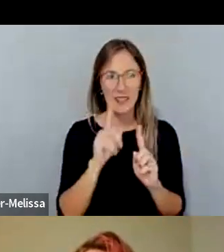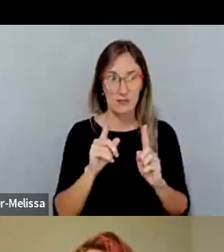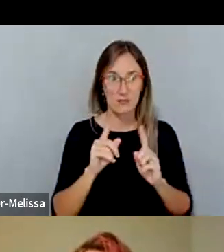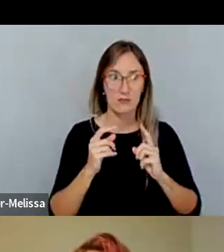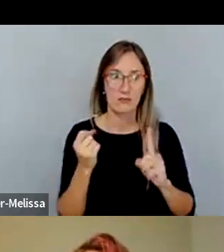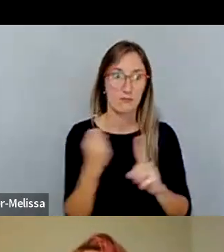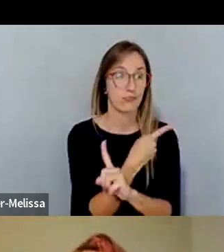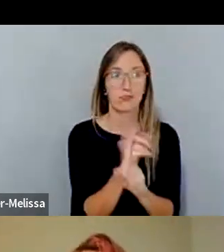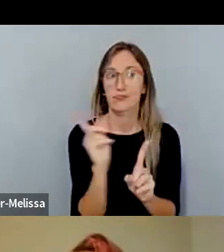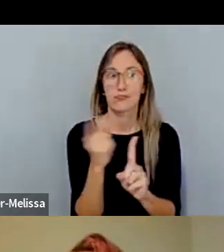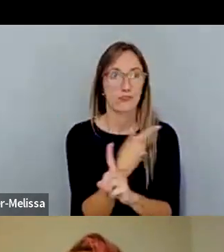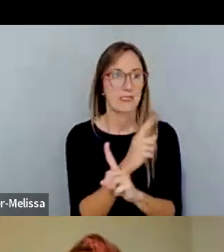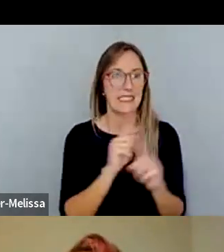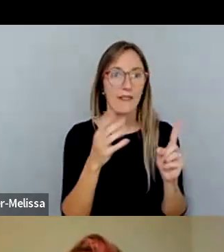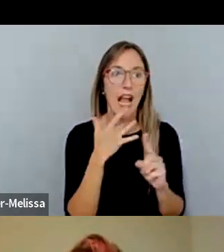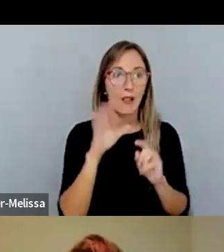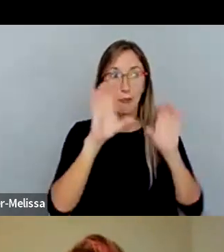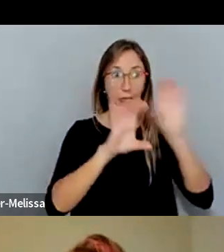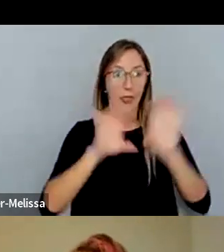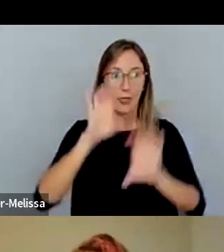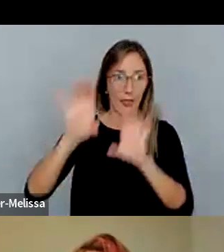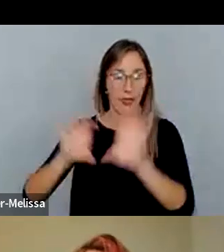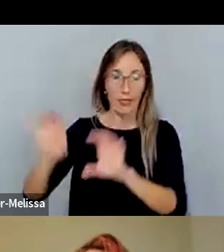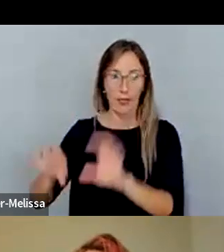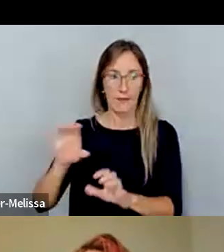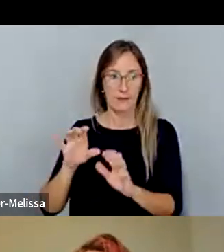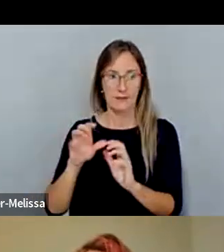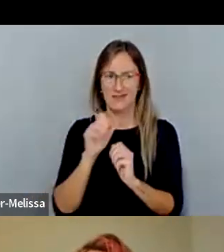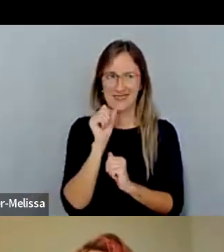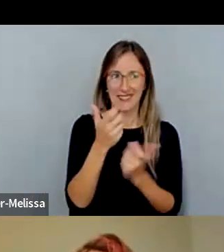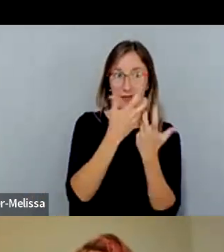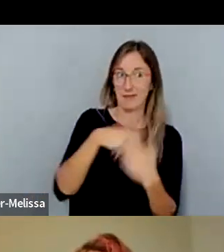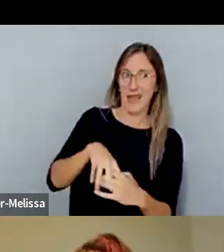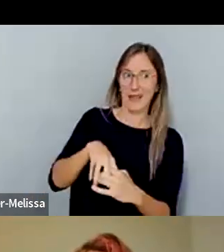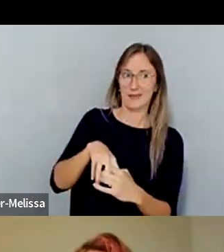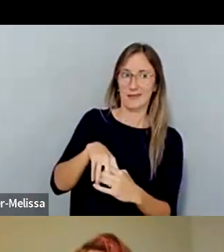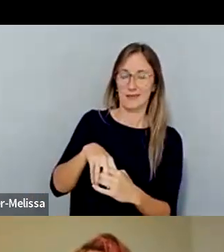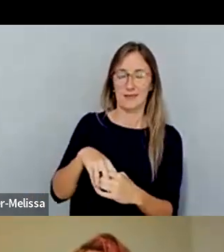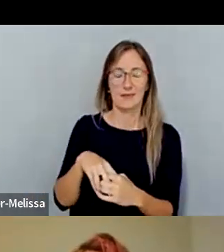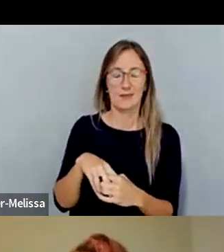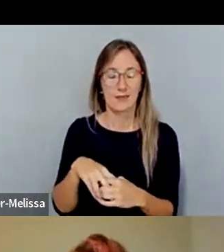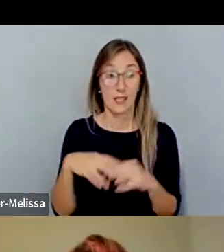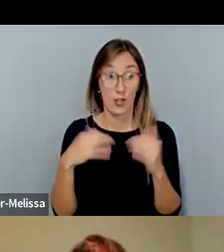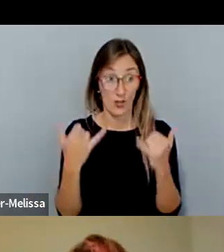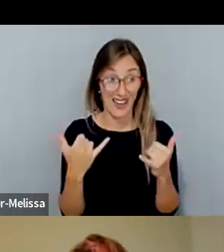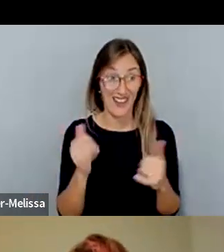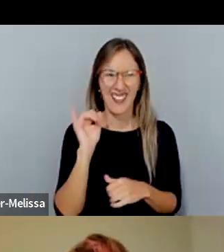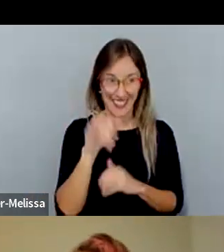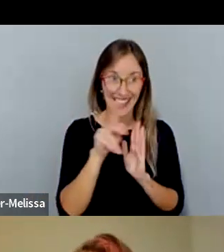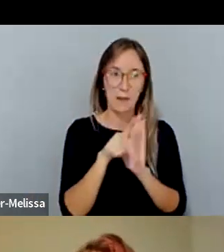had different threads in them and different kinds of impurity. It was not like a big pattern. It was a bunch of different squares all put together